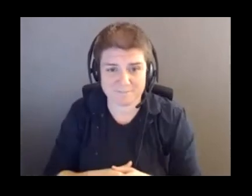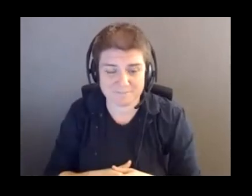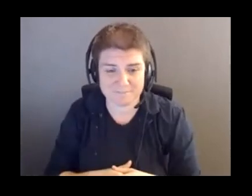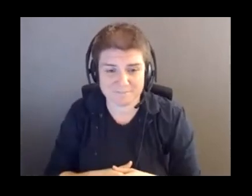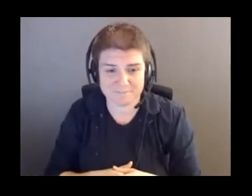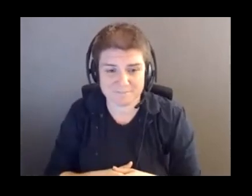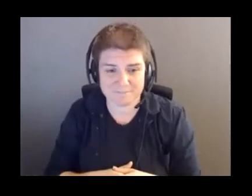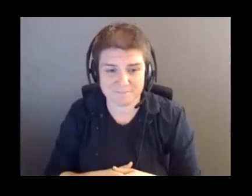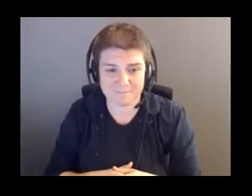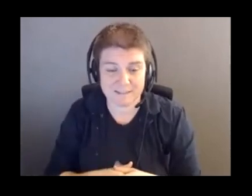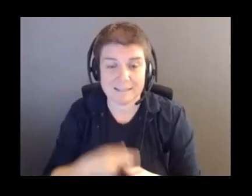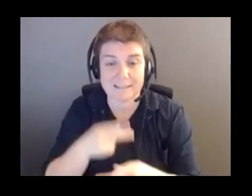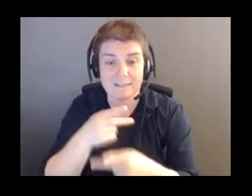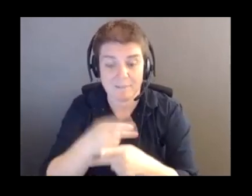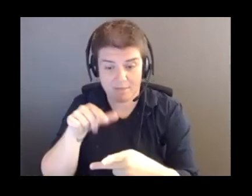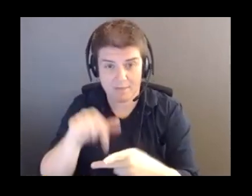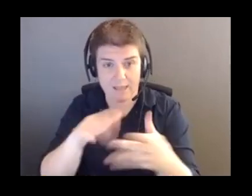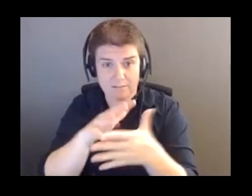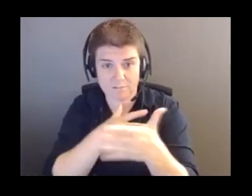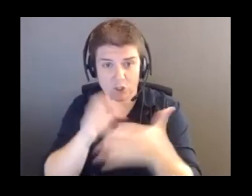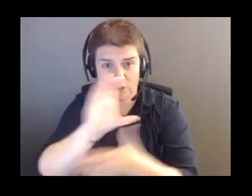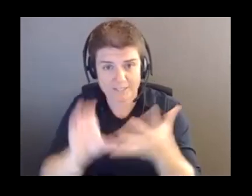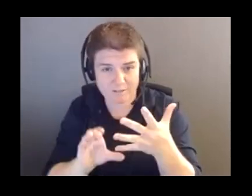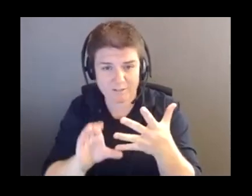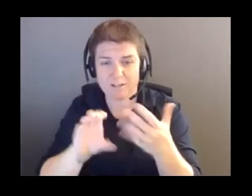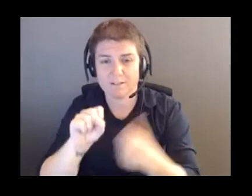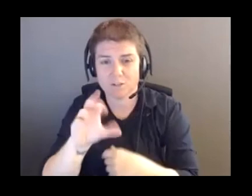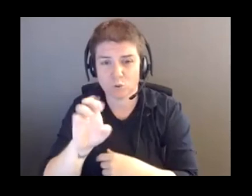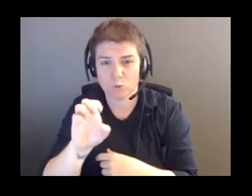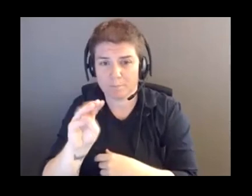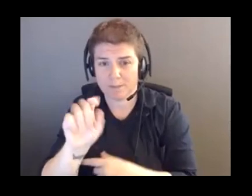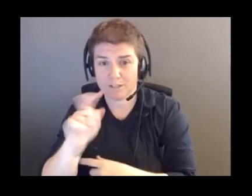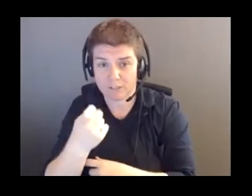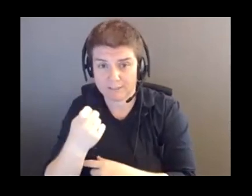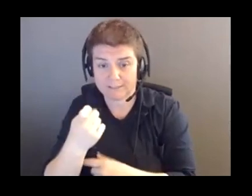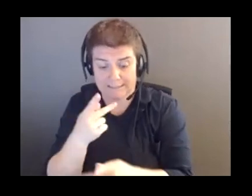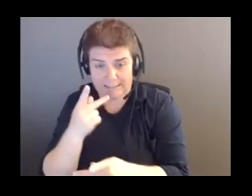scoring matrix and criteria close at hand while you're preparing your application. All